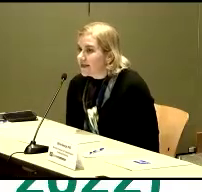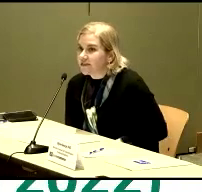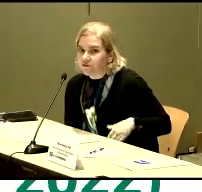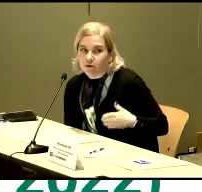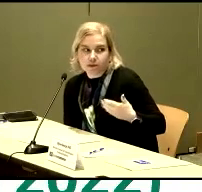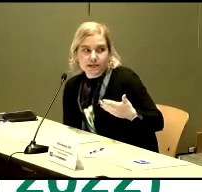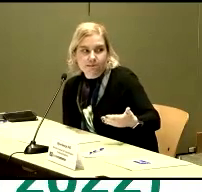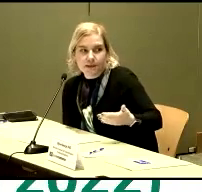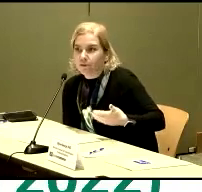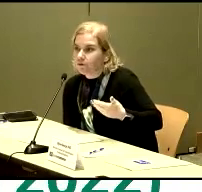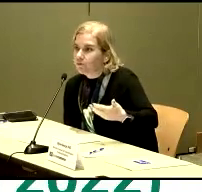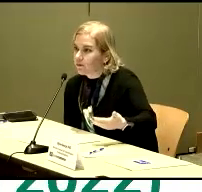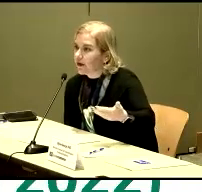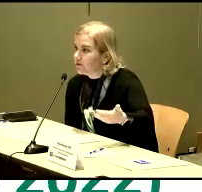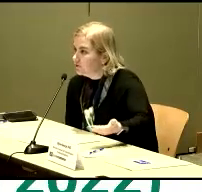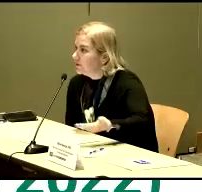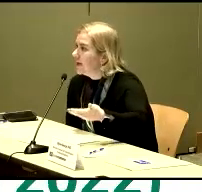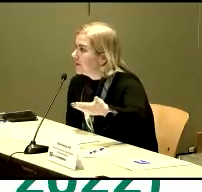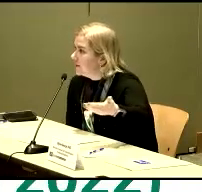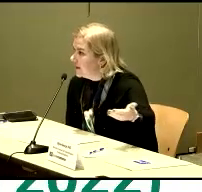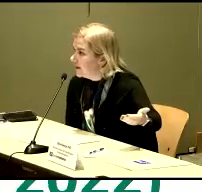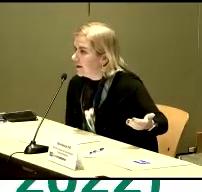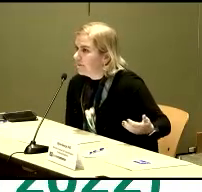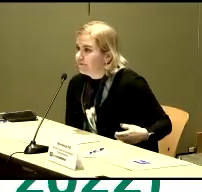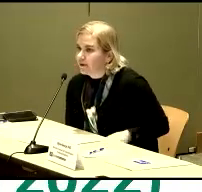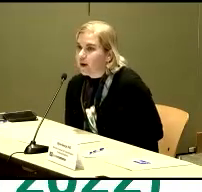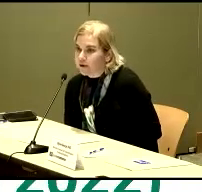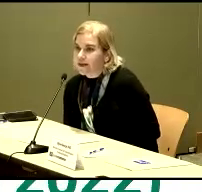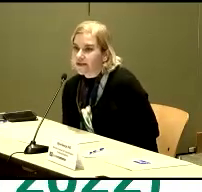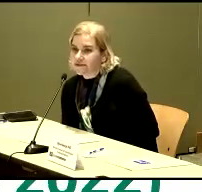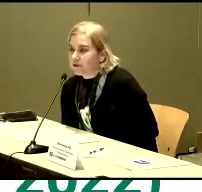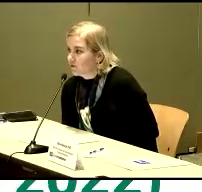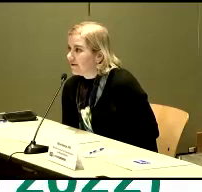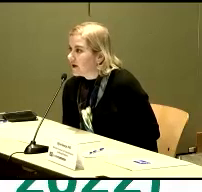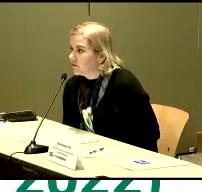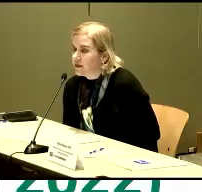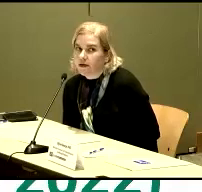And this is, of course, in people who were there to take the YRBS, you know, that following year.